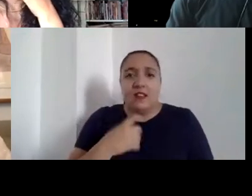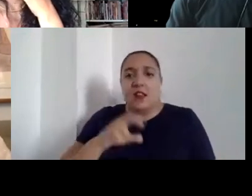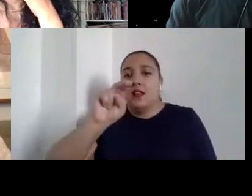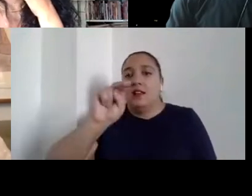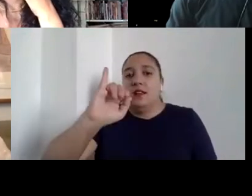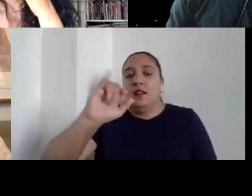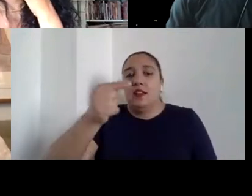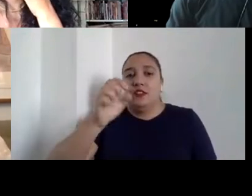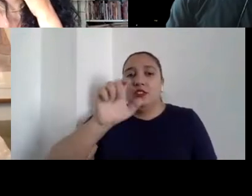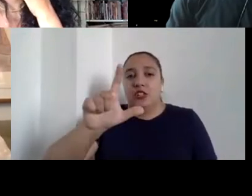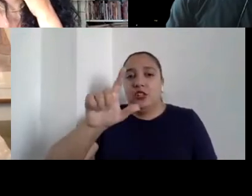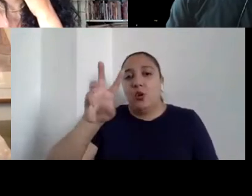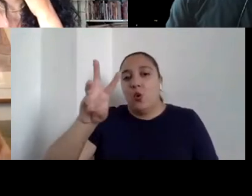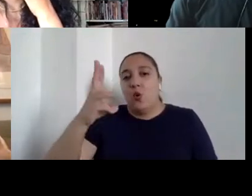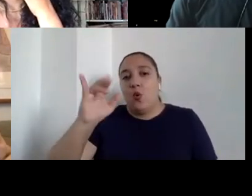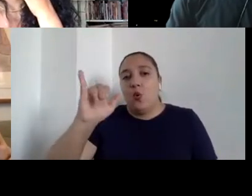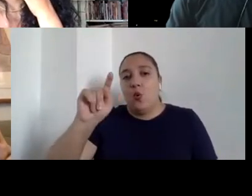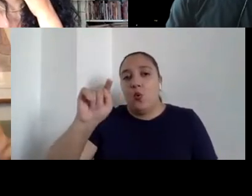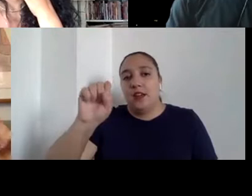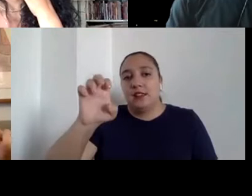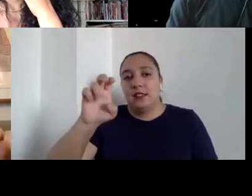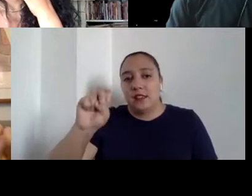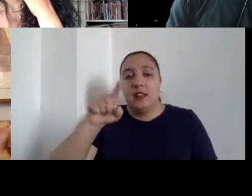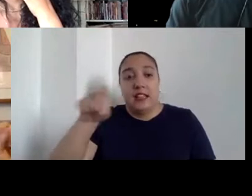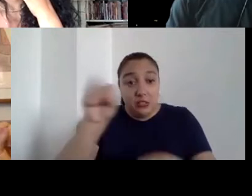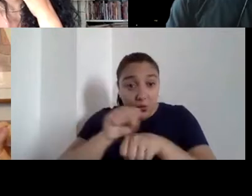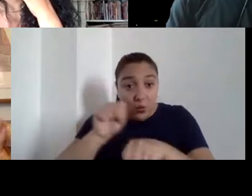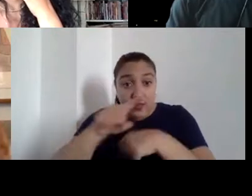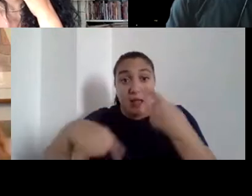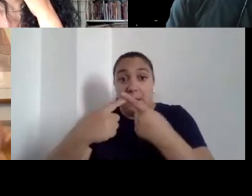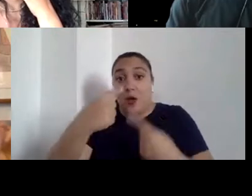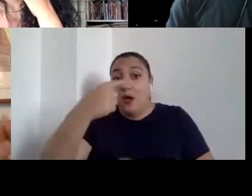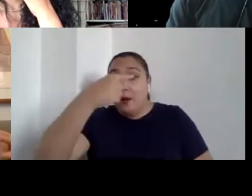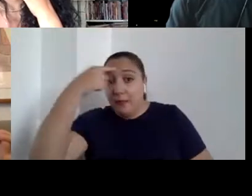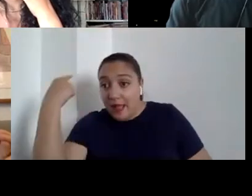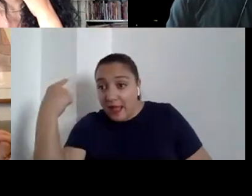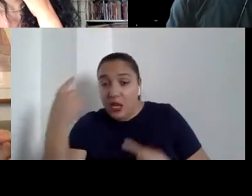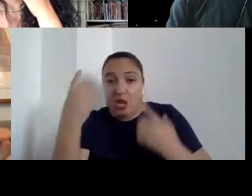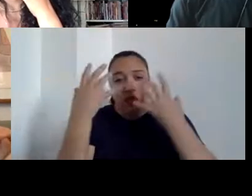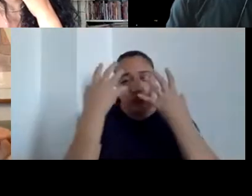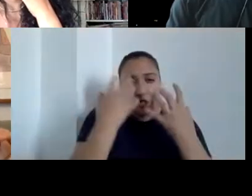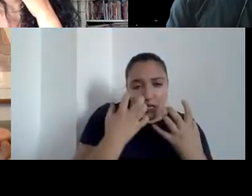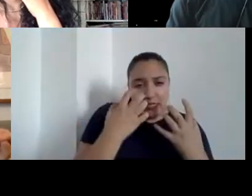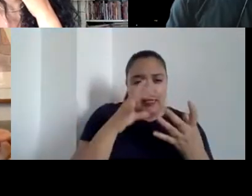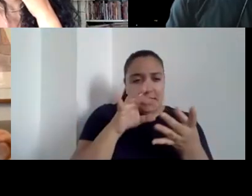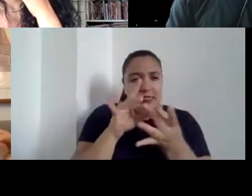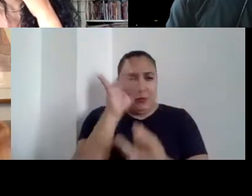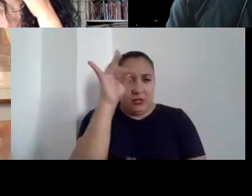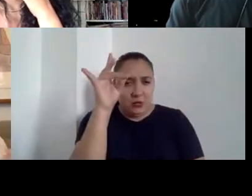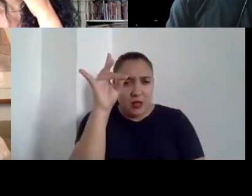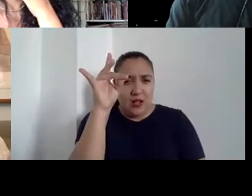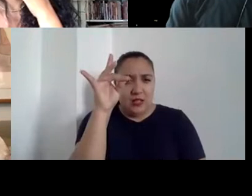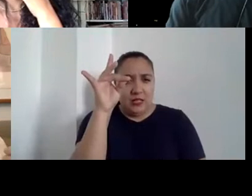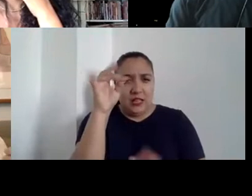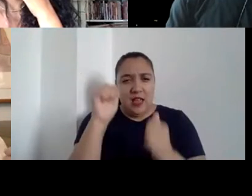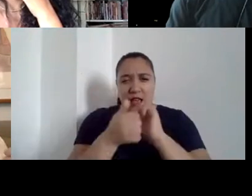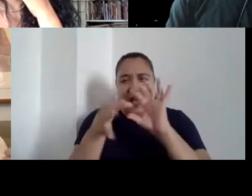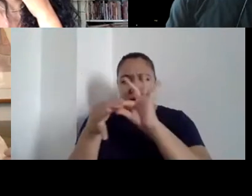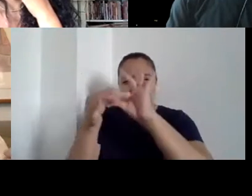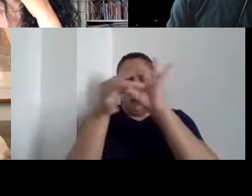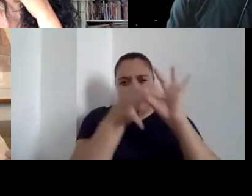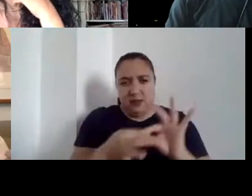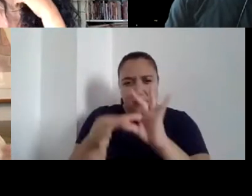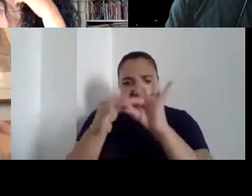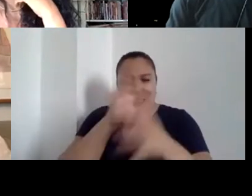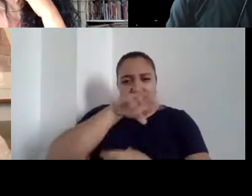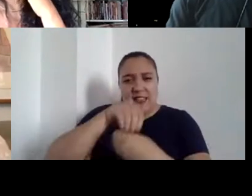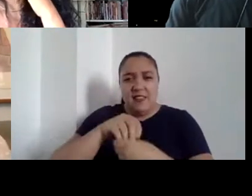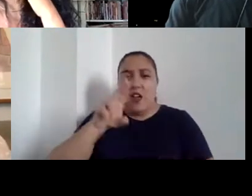incredibly on links between blackness, darkness, spirituality in the experiments and Christopher